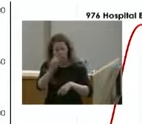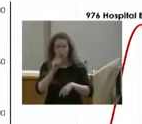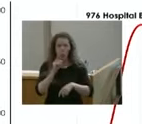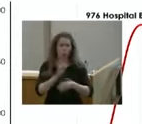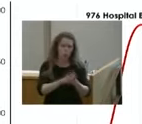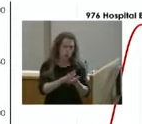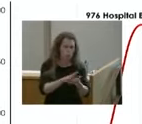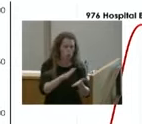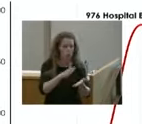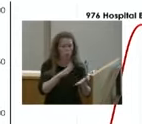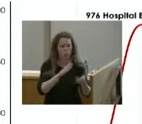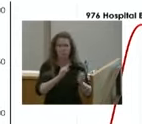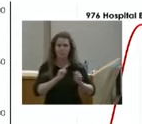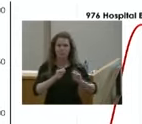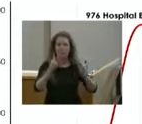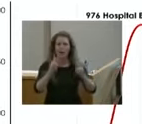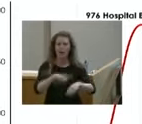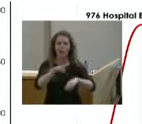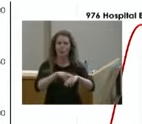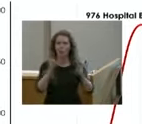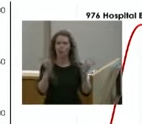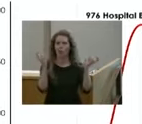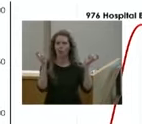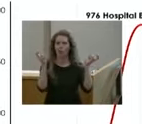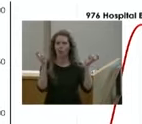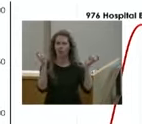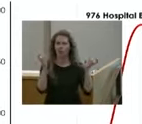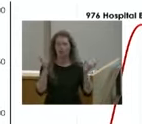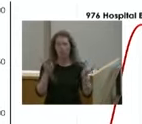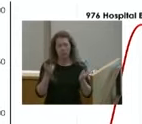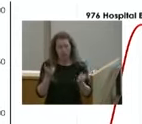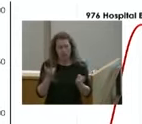really important that we have robust testing in place, so we can actually know